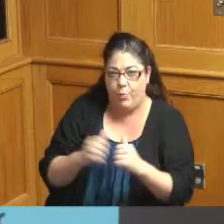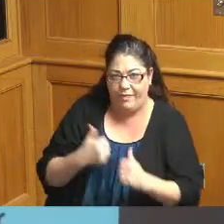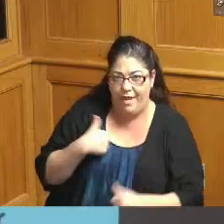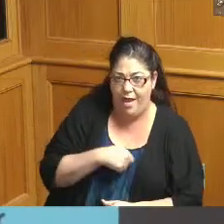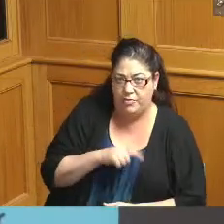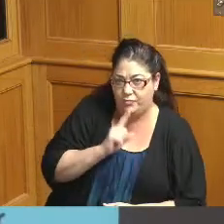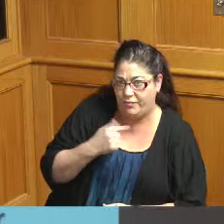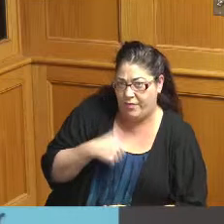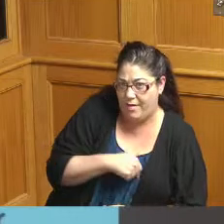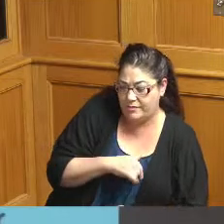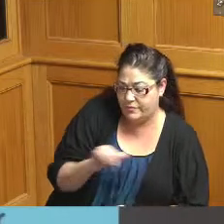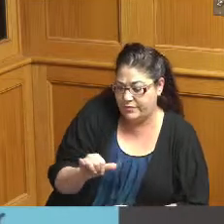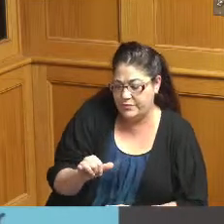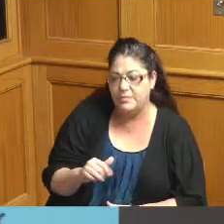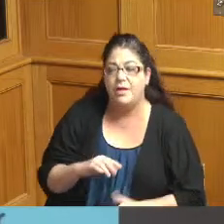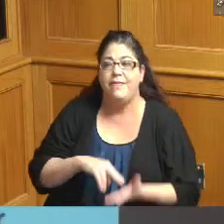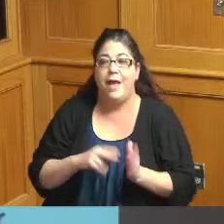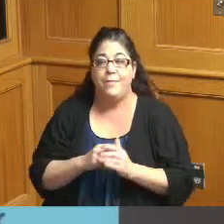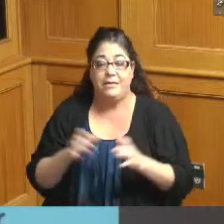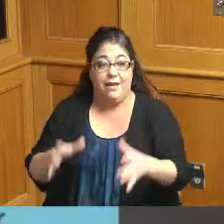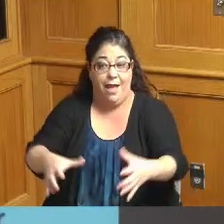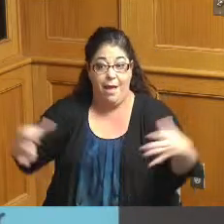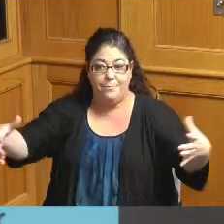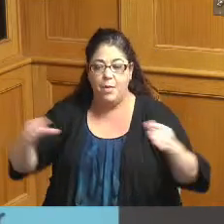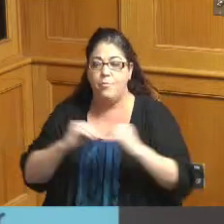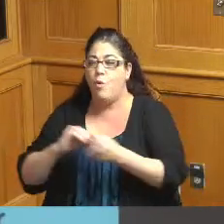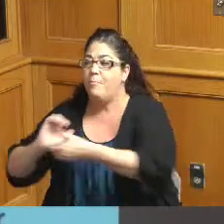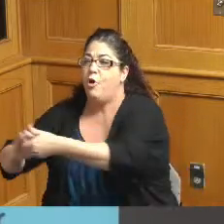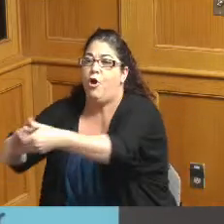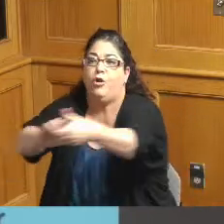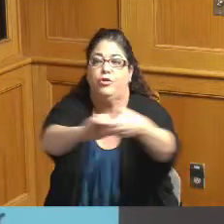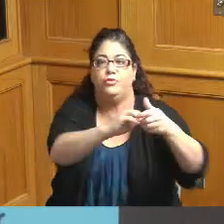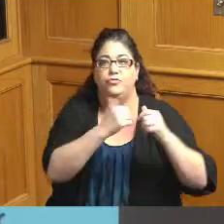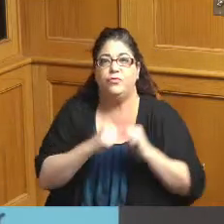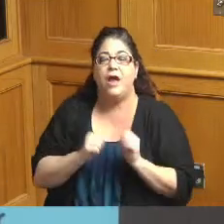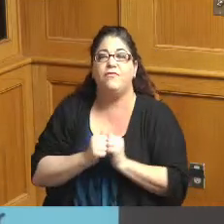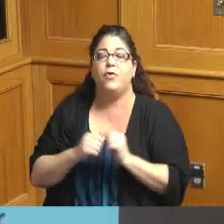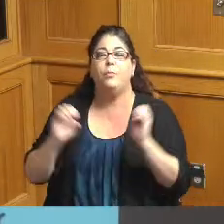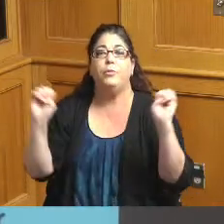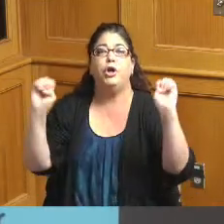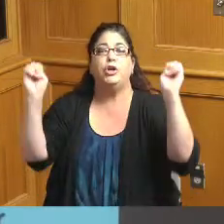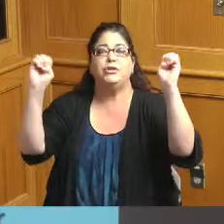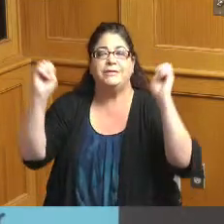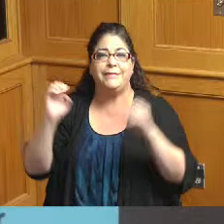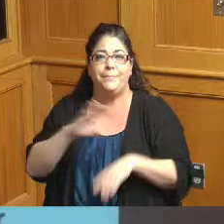local providers to try to expand capacity for emergency beds so we can continue to divert from